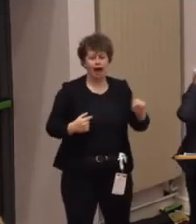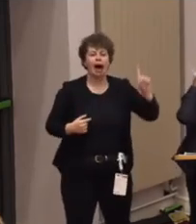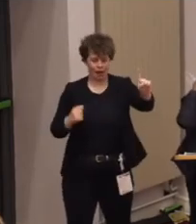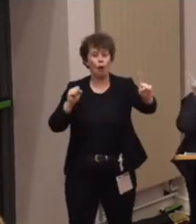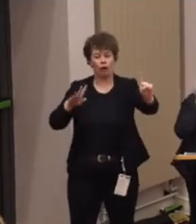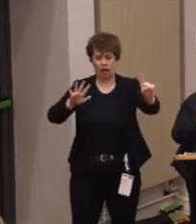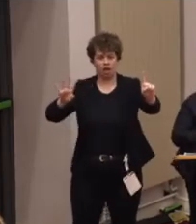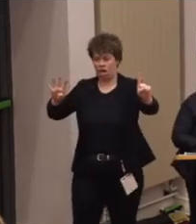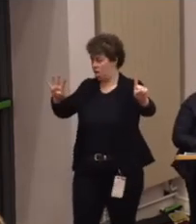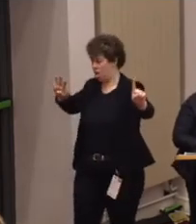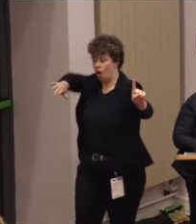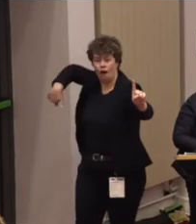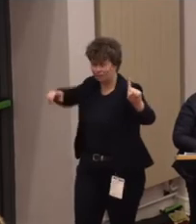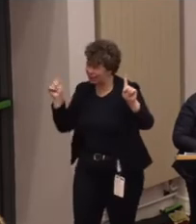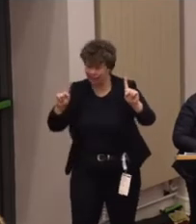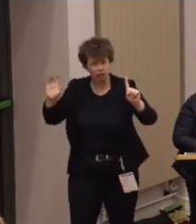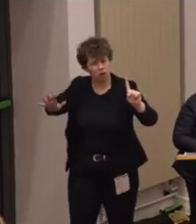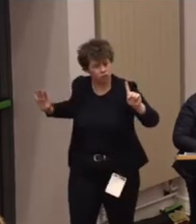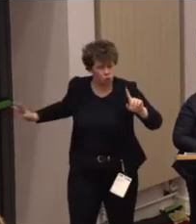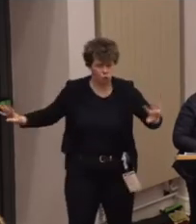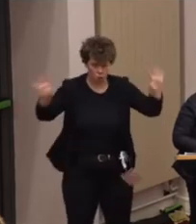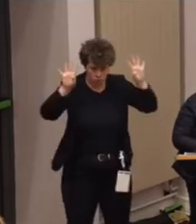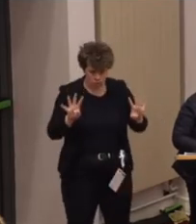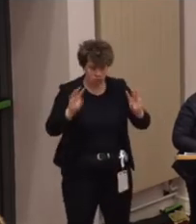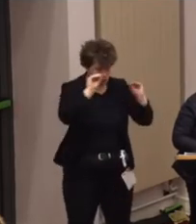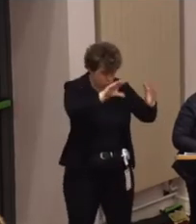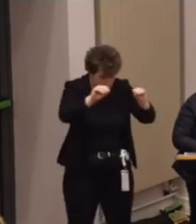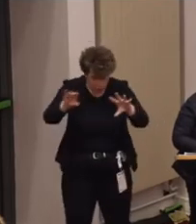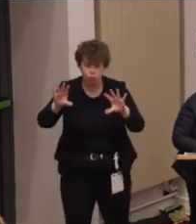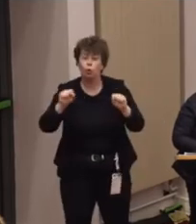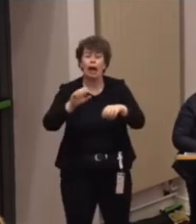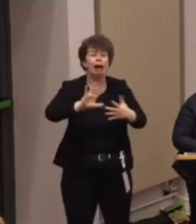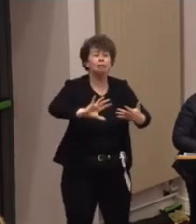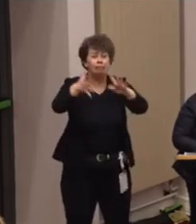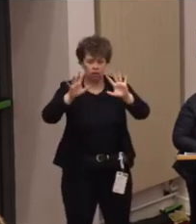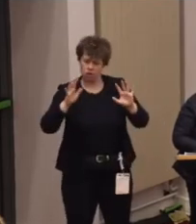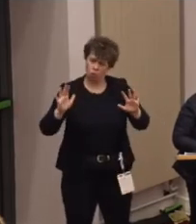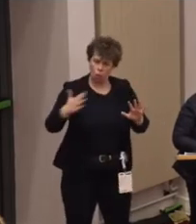and that is why woe need to undertake a specific measures towards reduction vulnerabilities